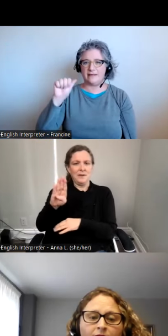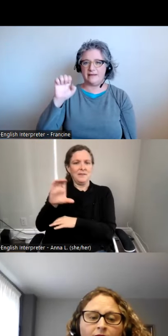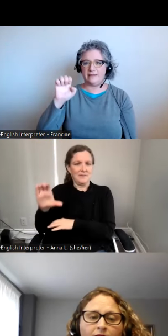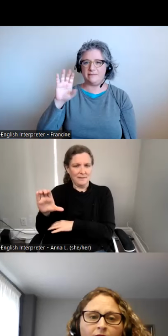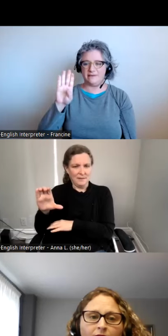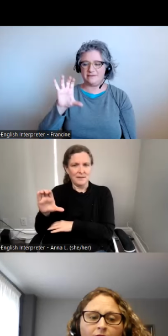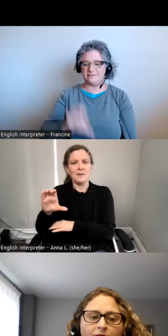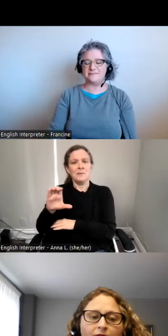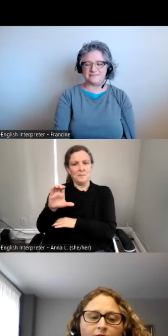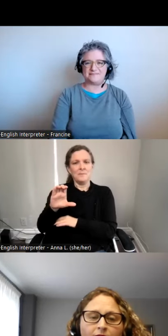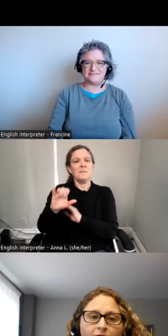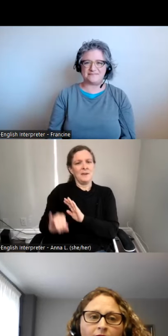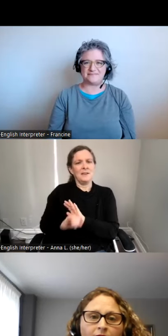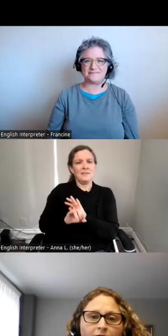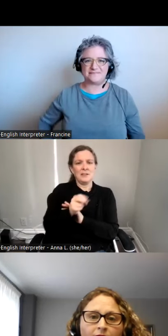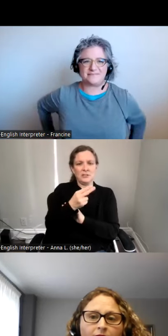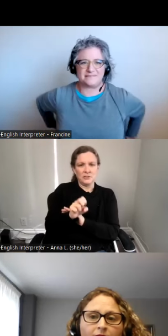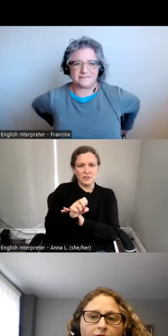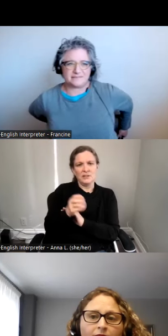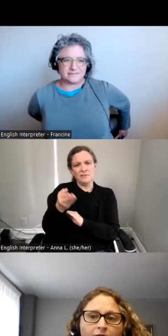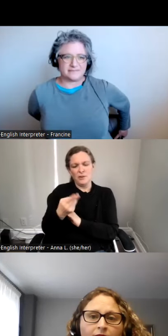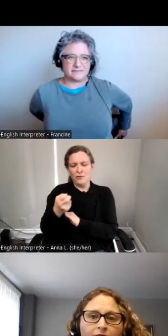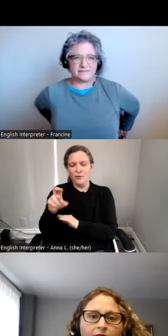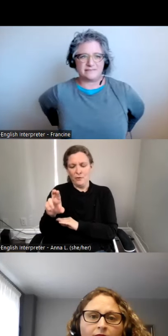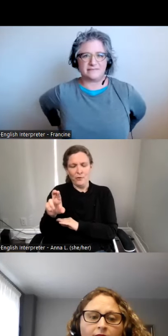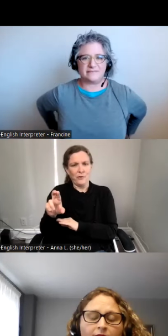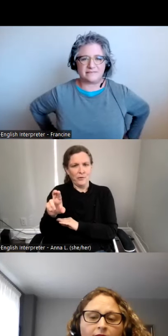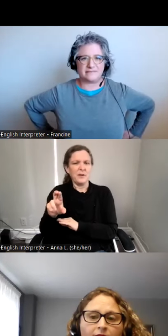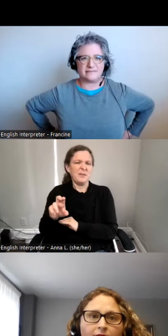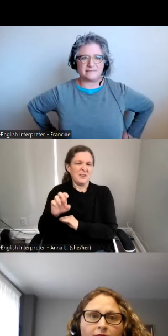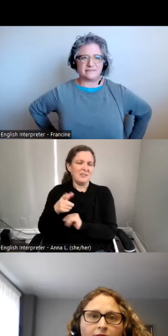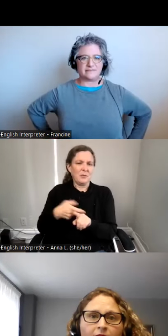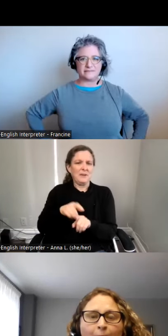. My name is Minette Samaroo and I'm the president of the Alliance for Equality of Blind Canadians Toronto chapter. My